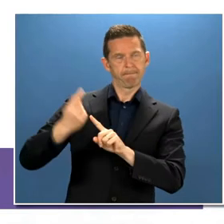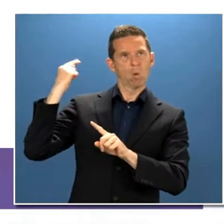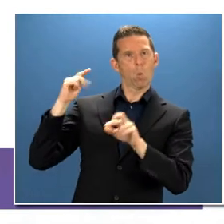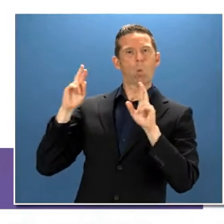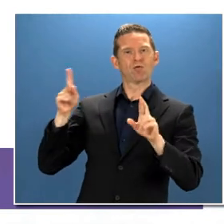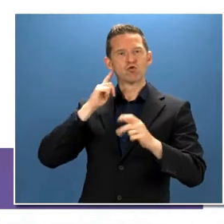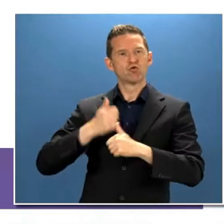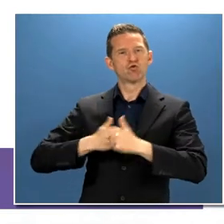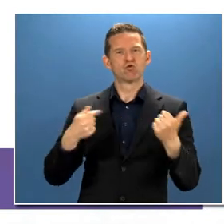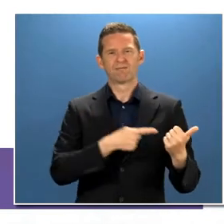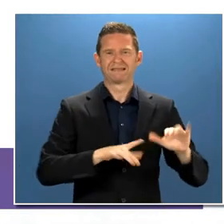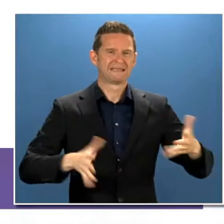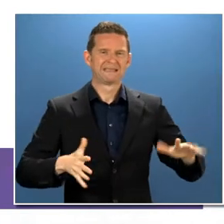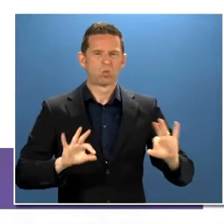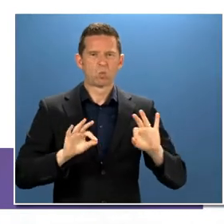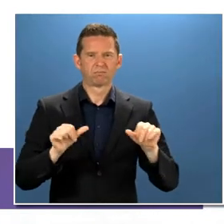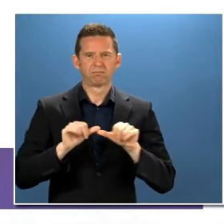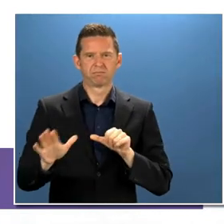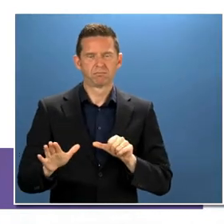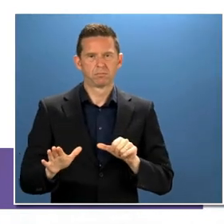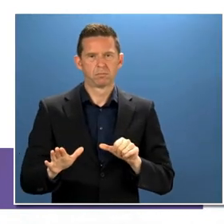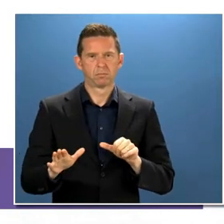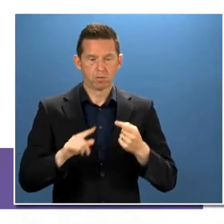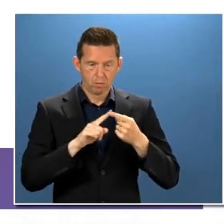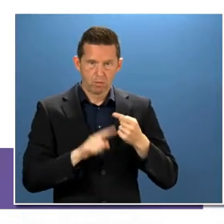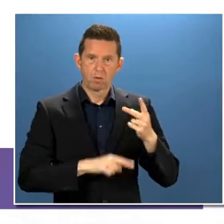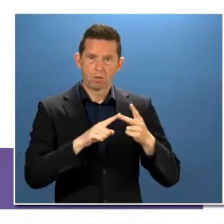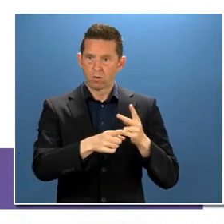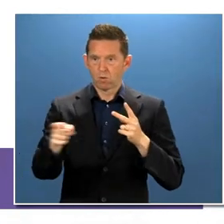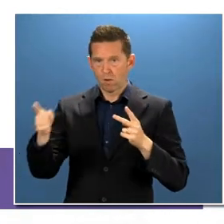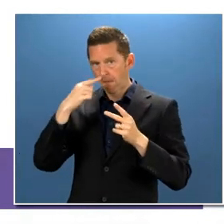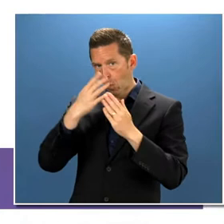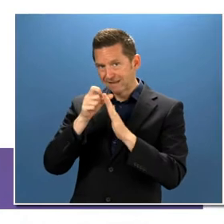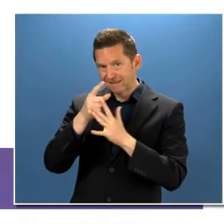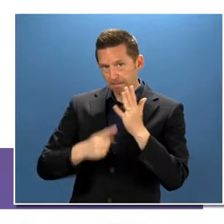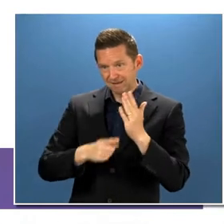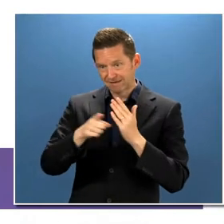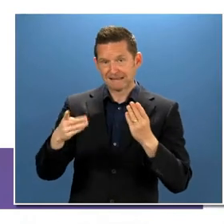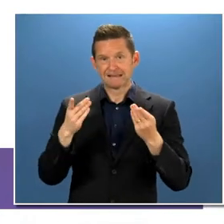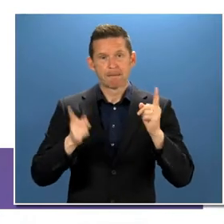disability do not know what their rights are in certain situations, and that